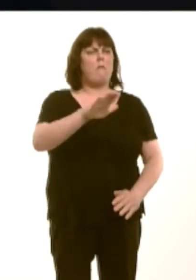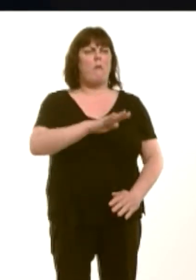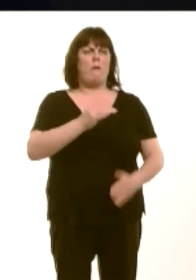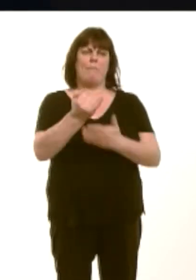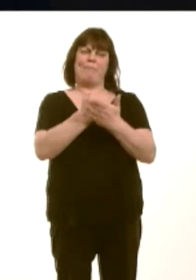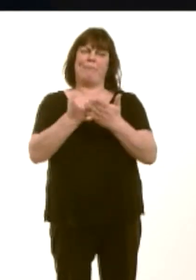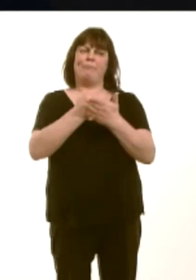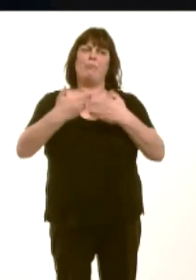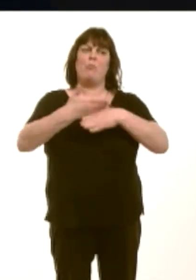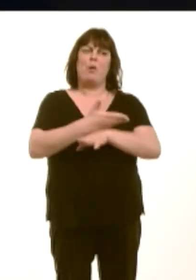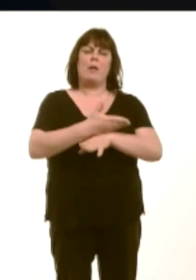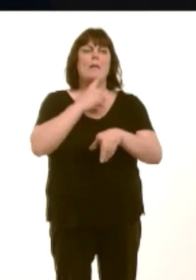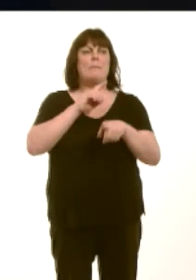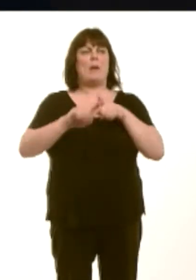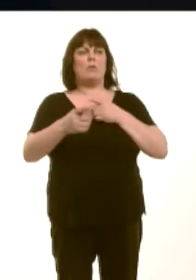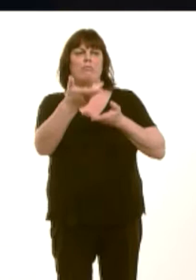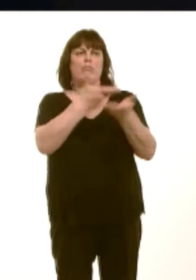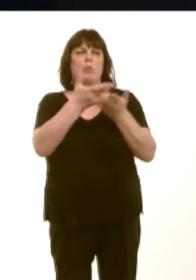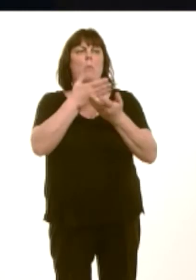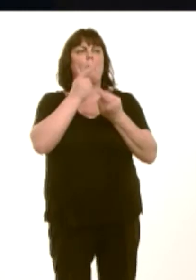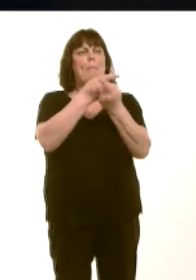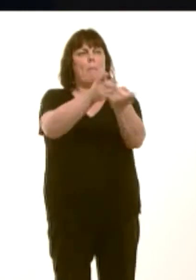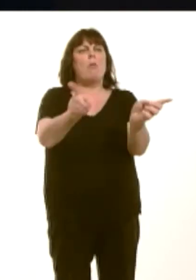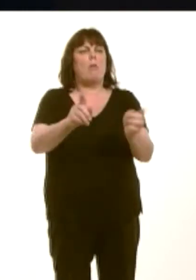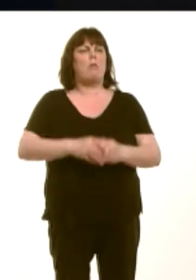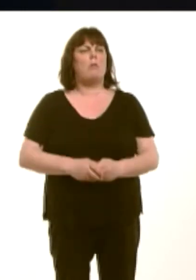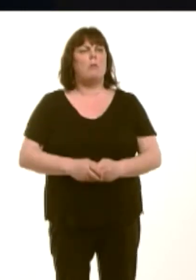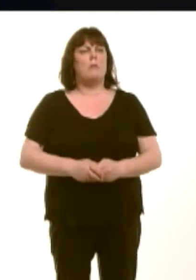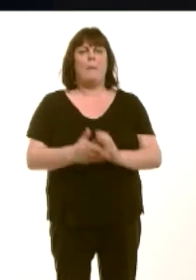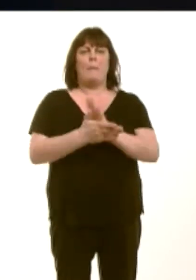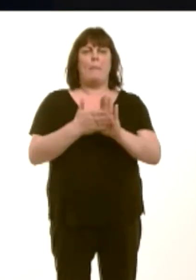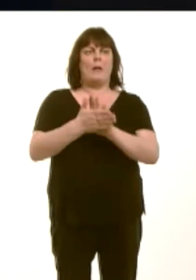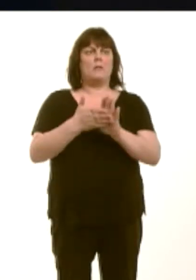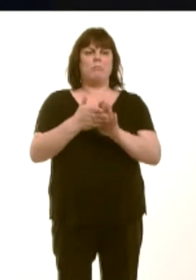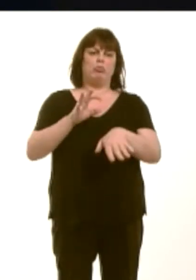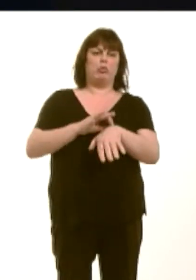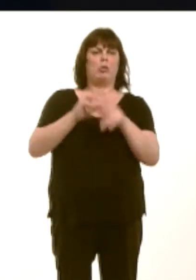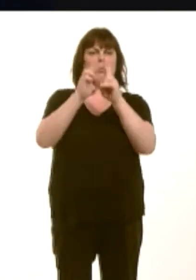terms of public engagement, when surgeries are either planning a reconfiguration or,